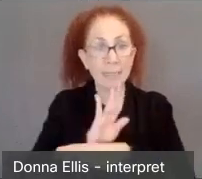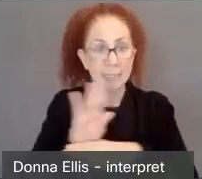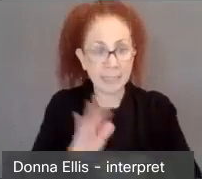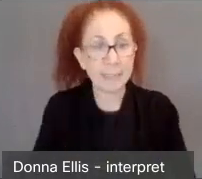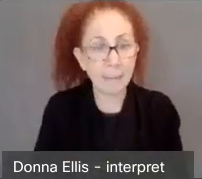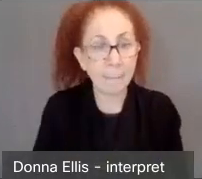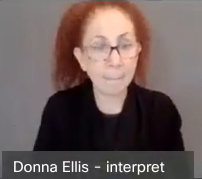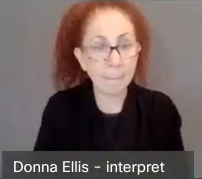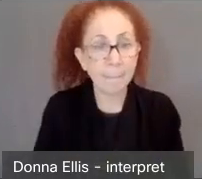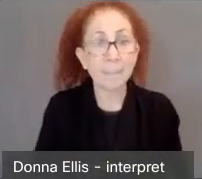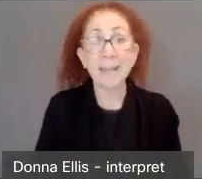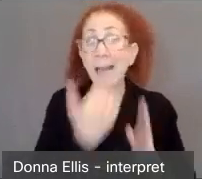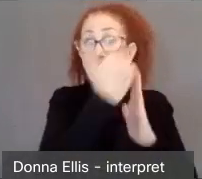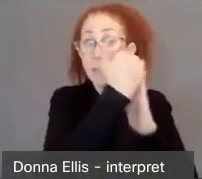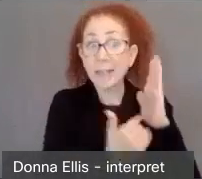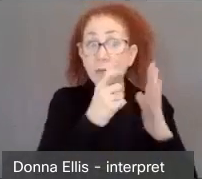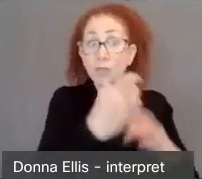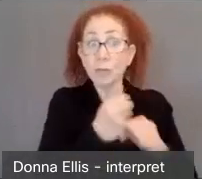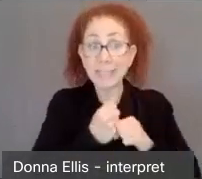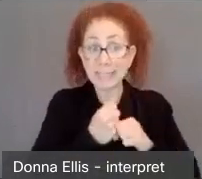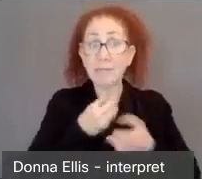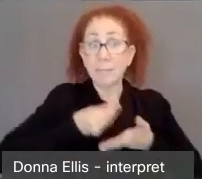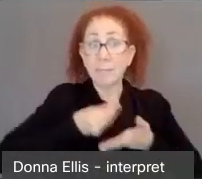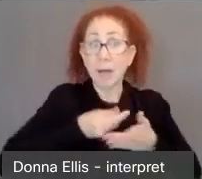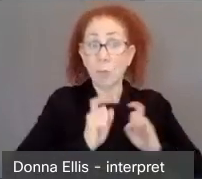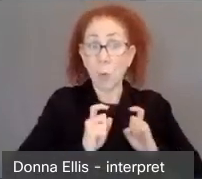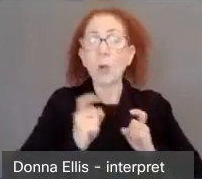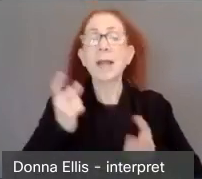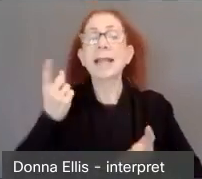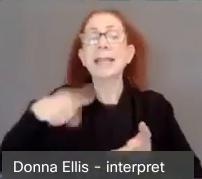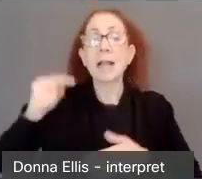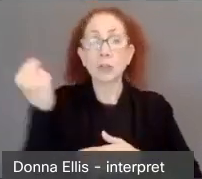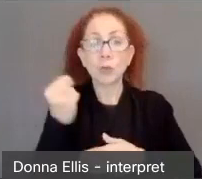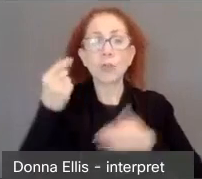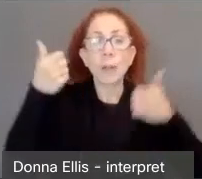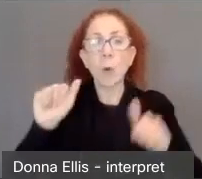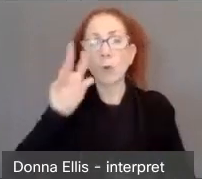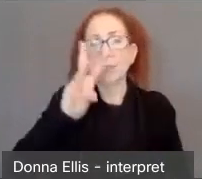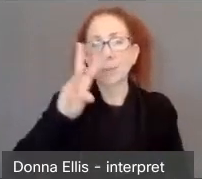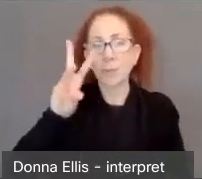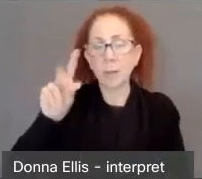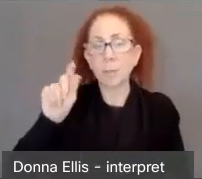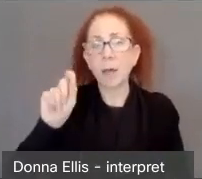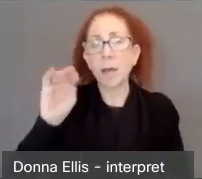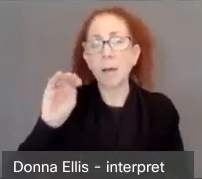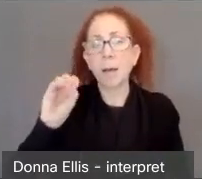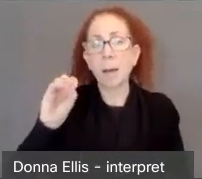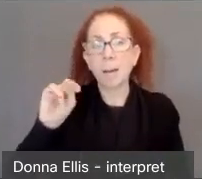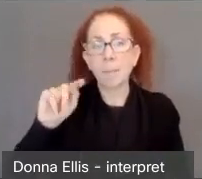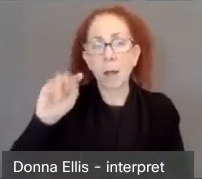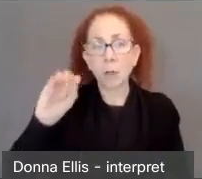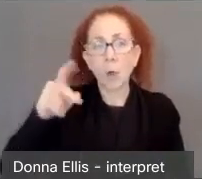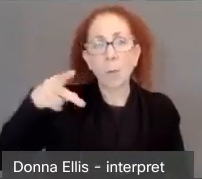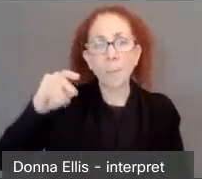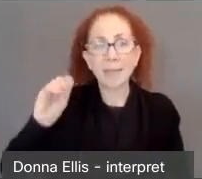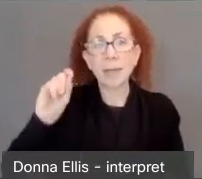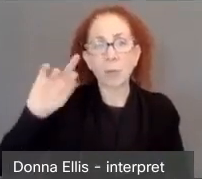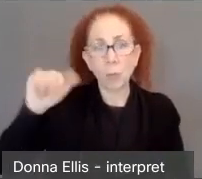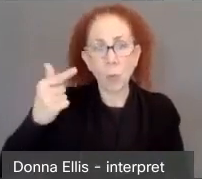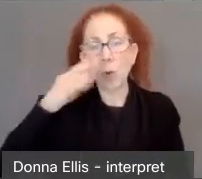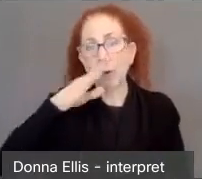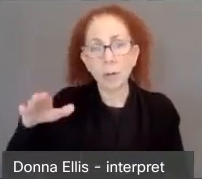The list of awardees will be posted next Tuesday at www.montcopa.org/commerce